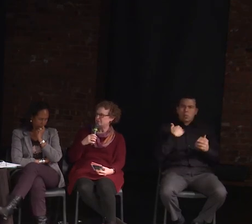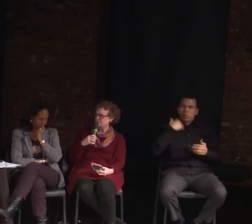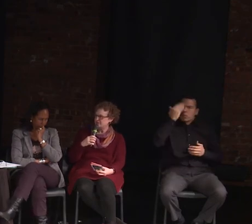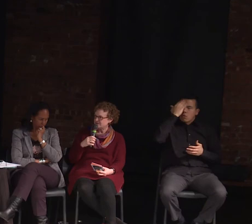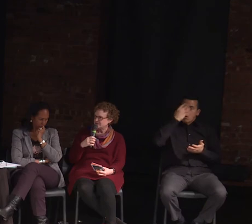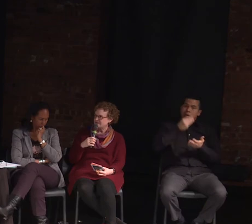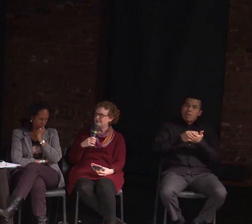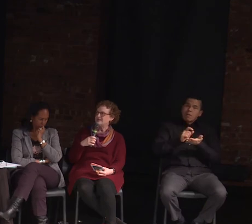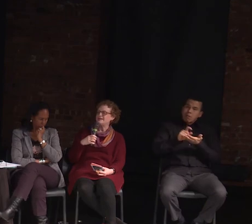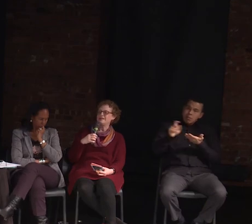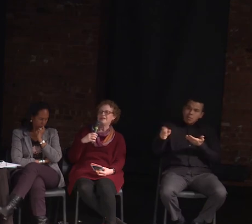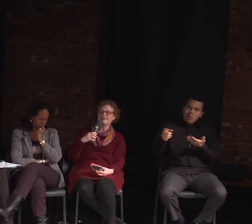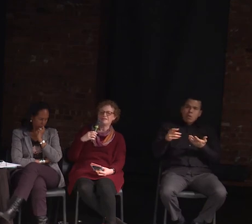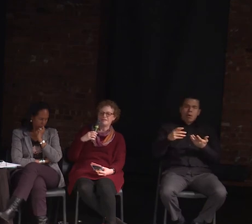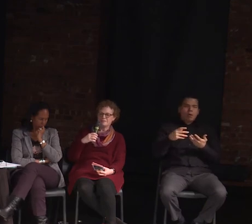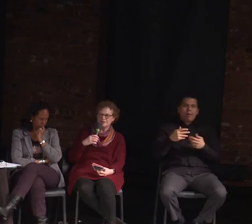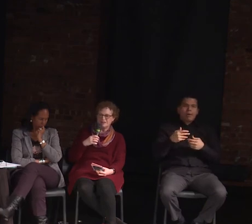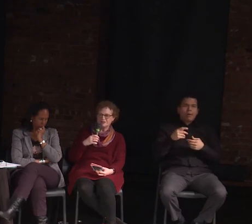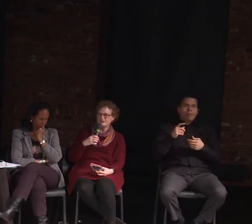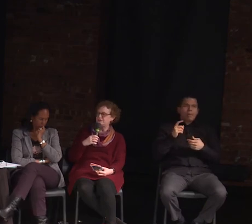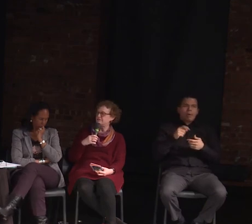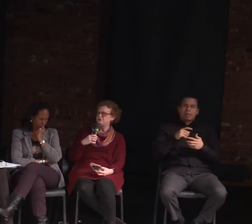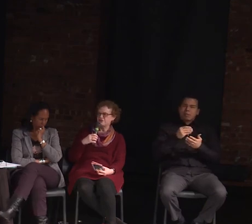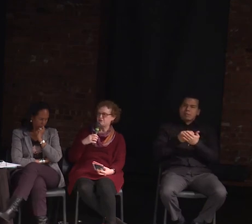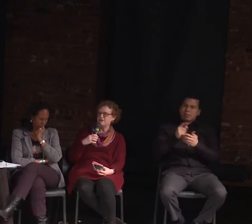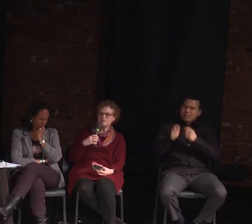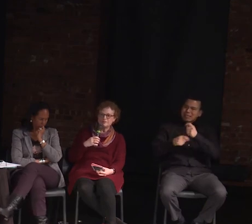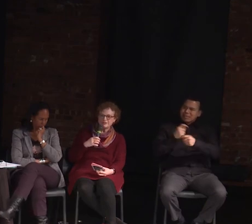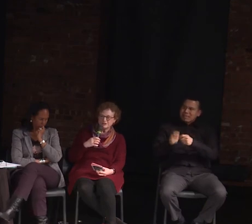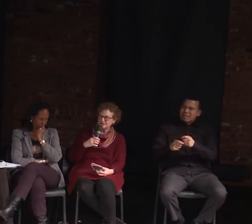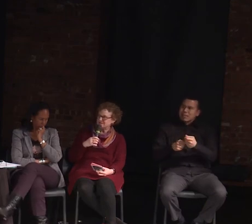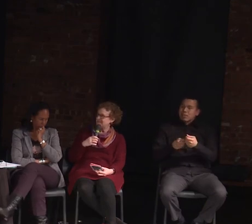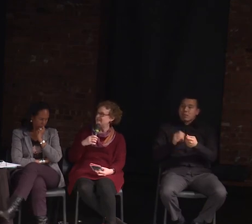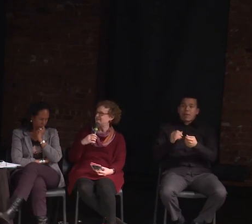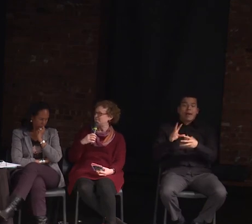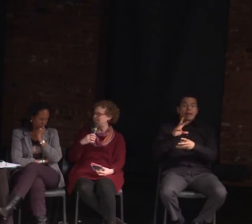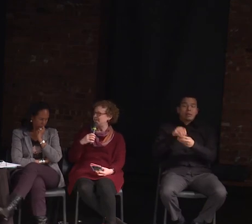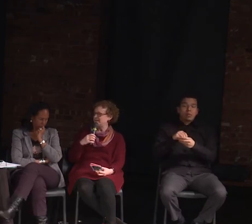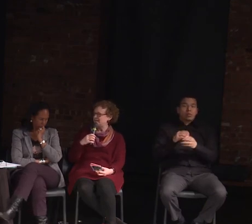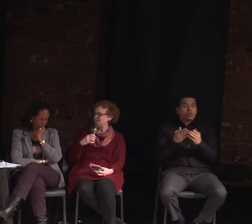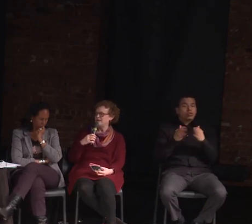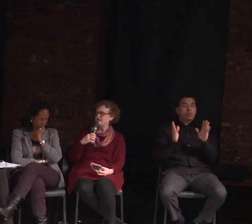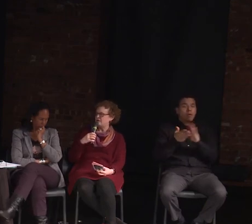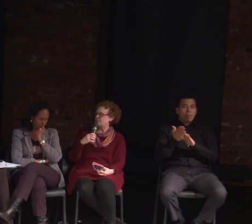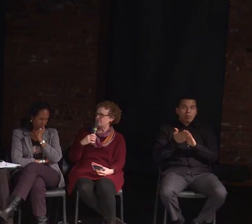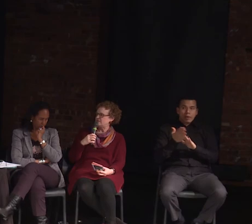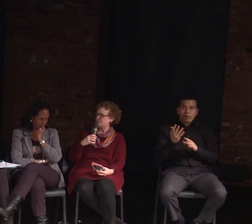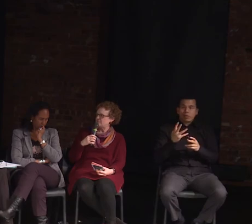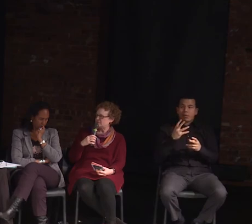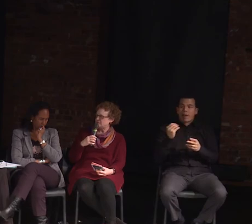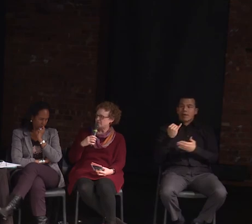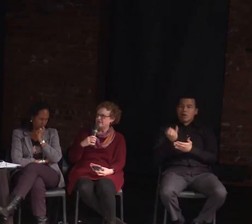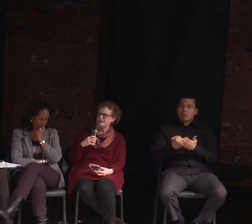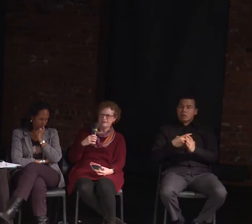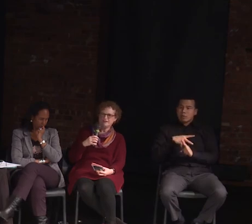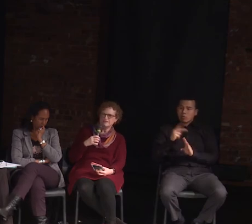support and that capitalization includes general operations as well as artistic programming.